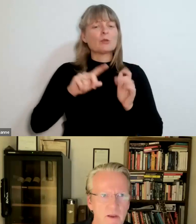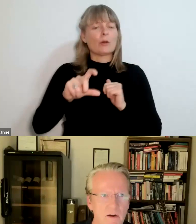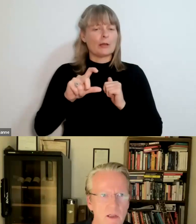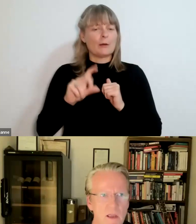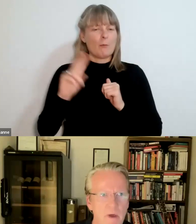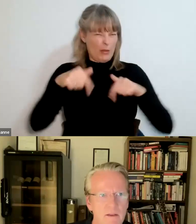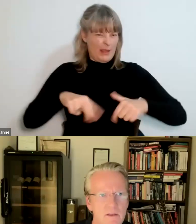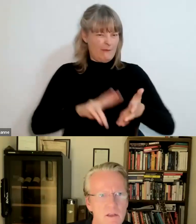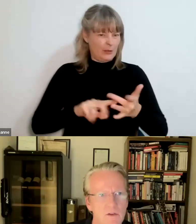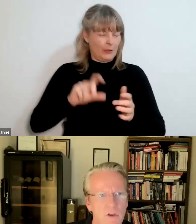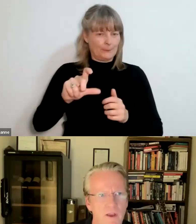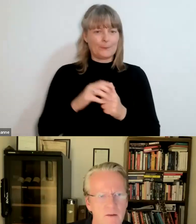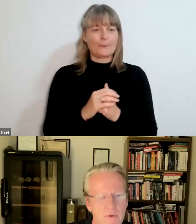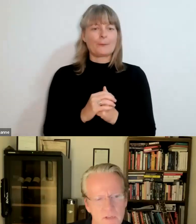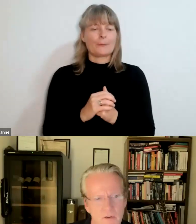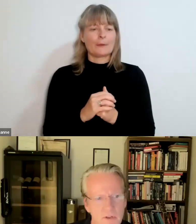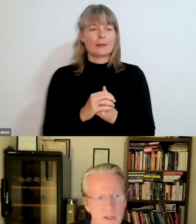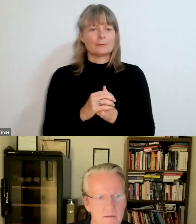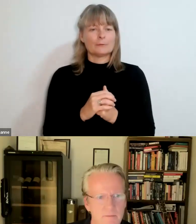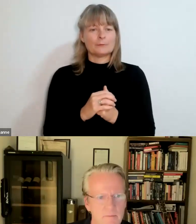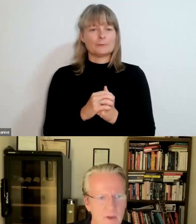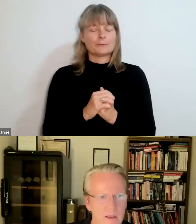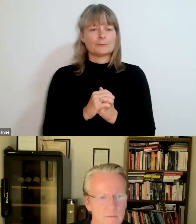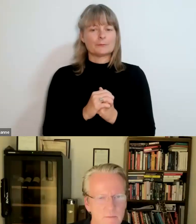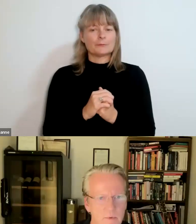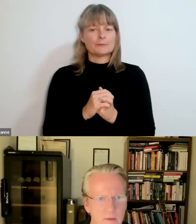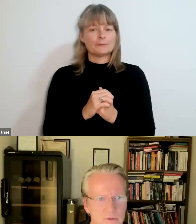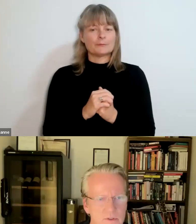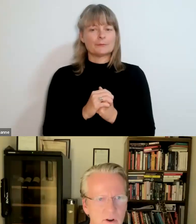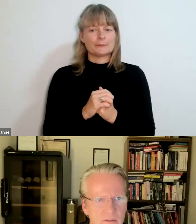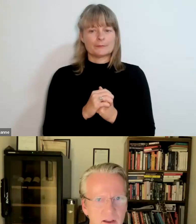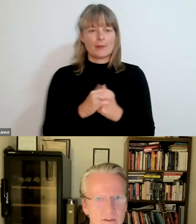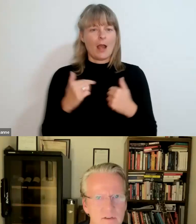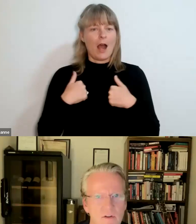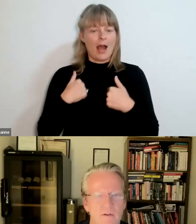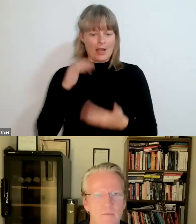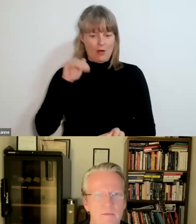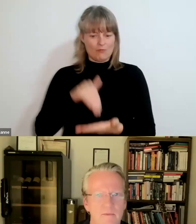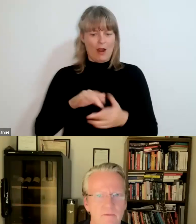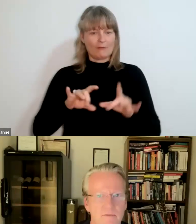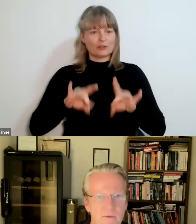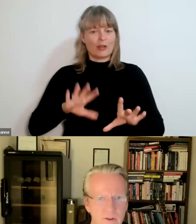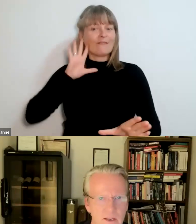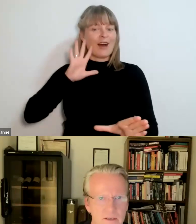to ask Sharon because you know the schools you are talking about in Victoria . You know those better.